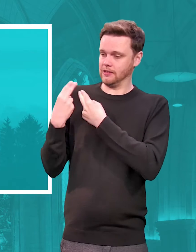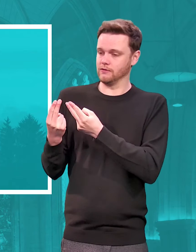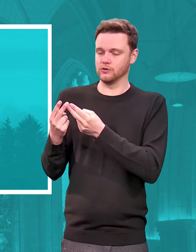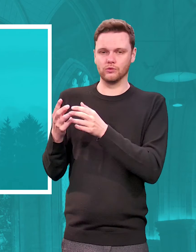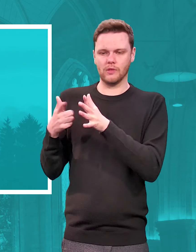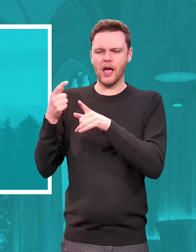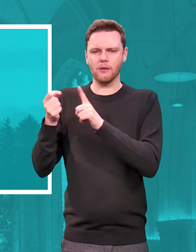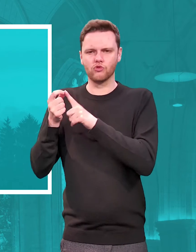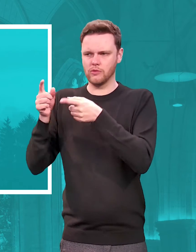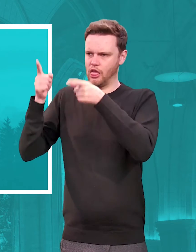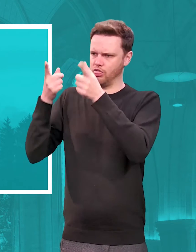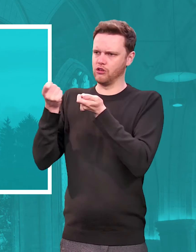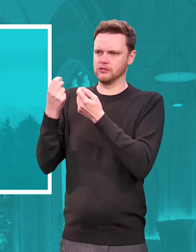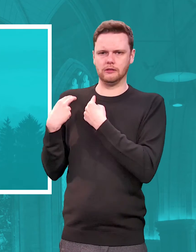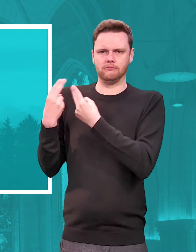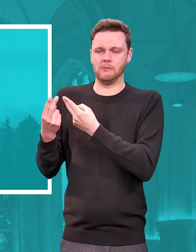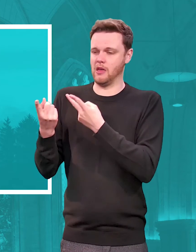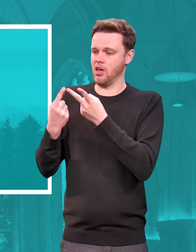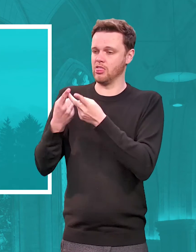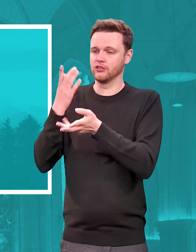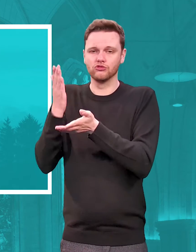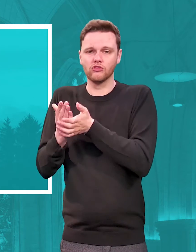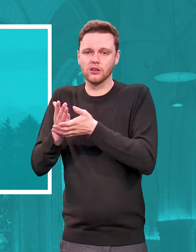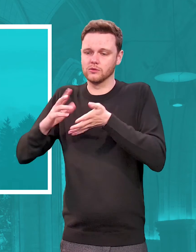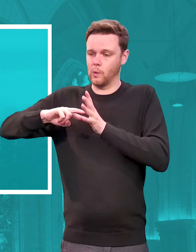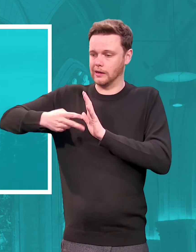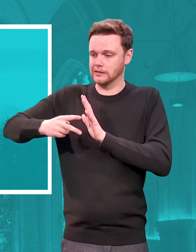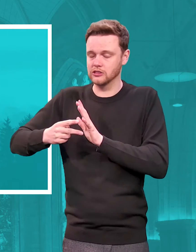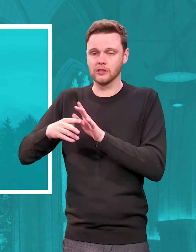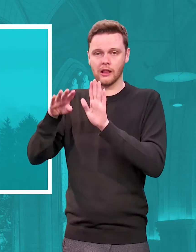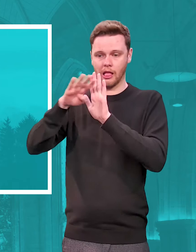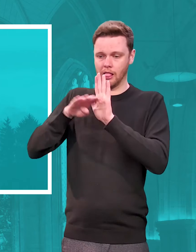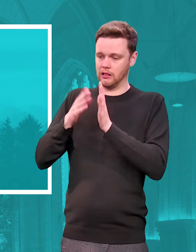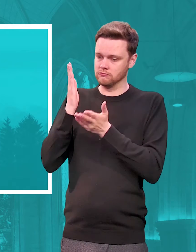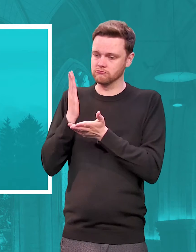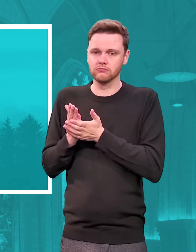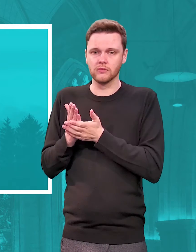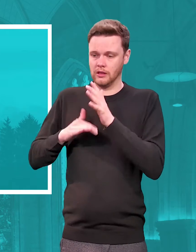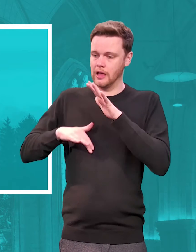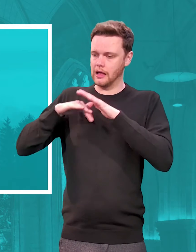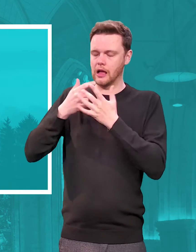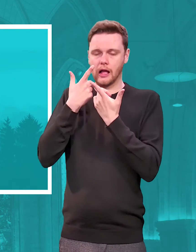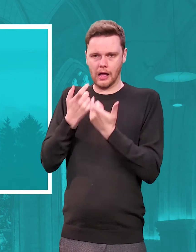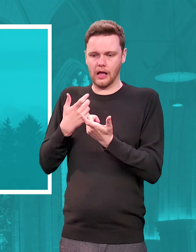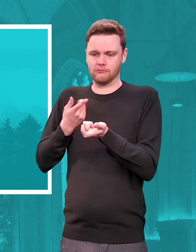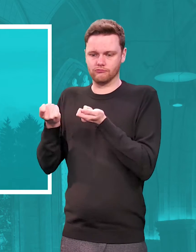Being a trust or other organisation legally incorporated, and properly constituted for holding property on behalf of the Christian faith.